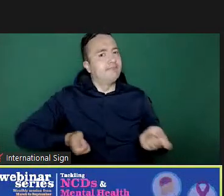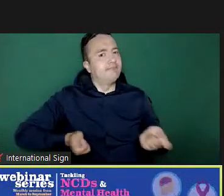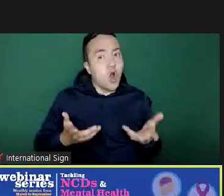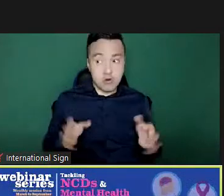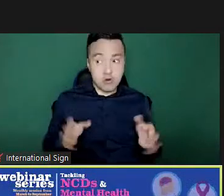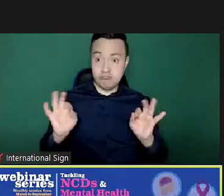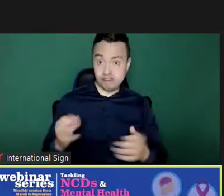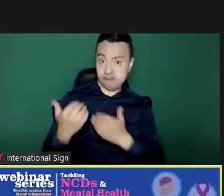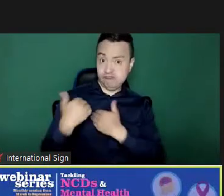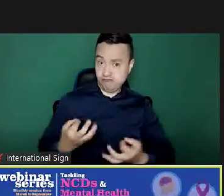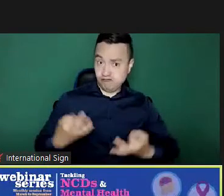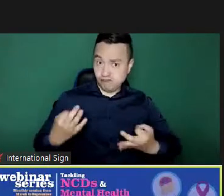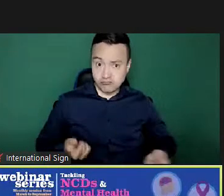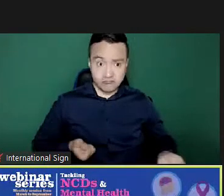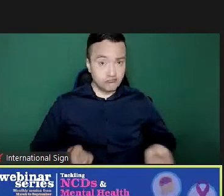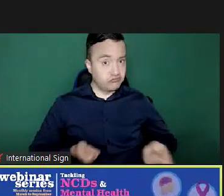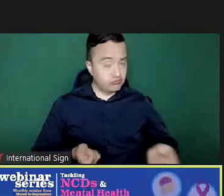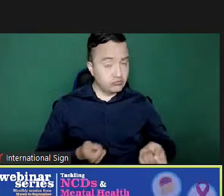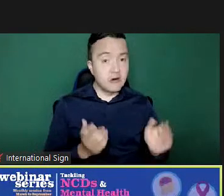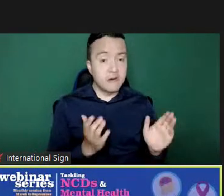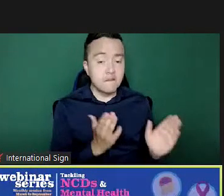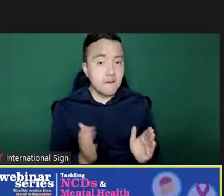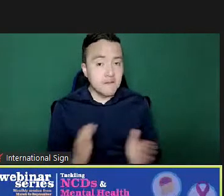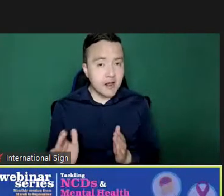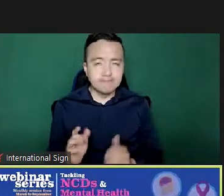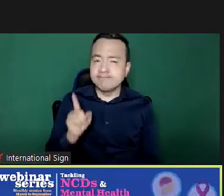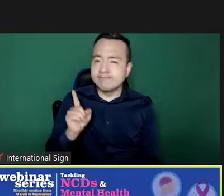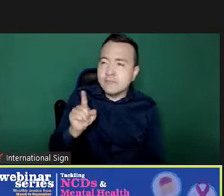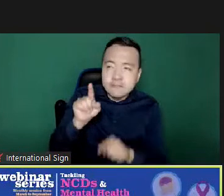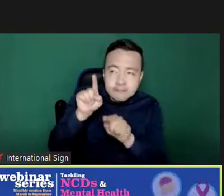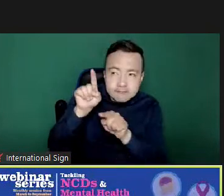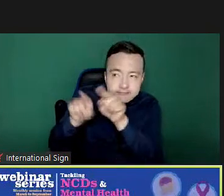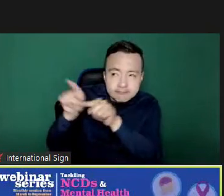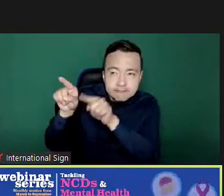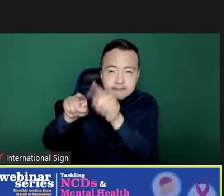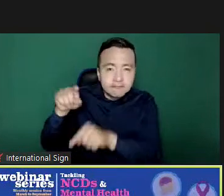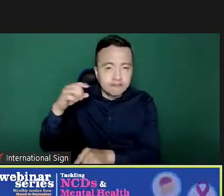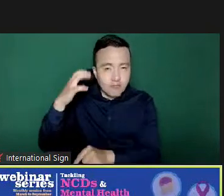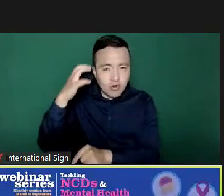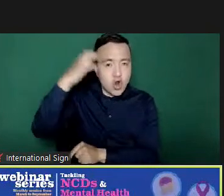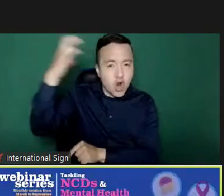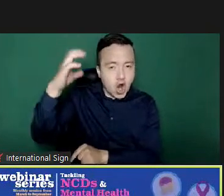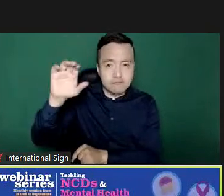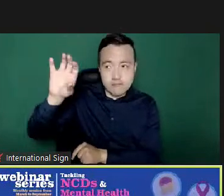Many countries did not achieve this. We also know that there must be policies for chronic care